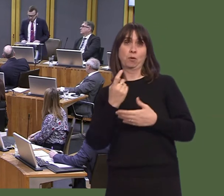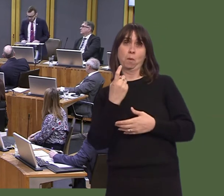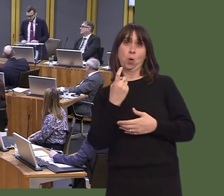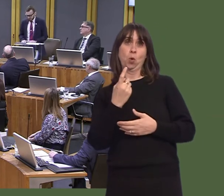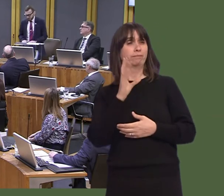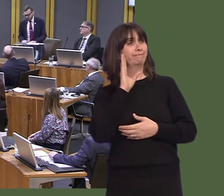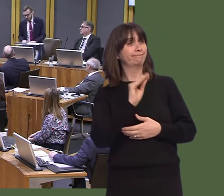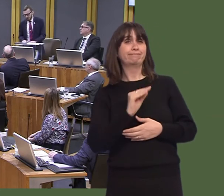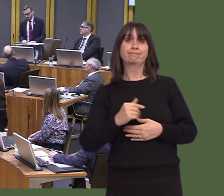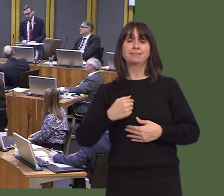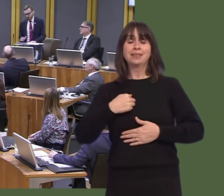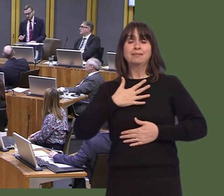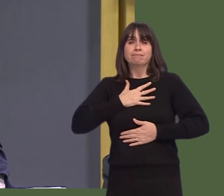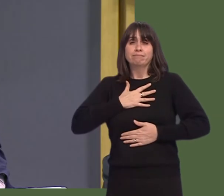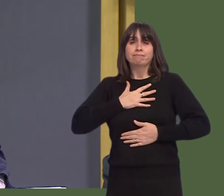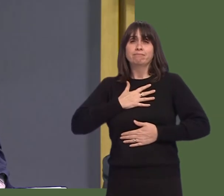shared them more widely with people.